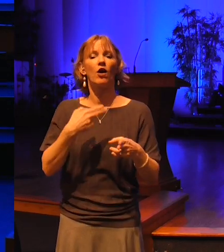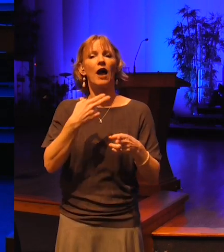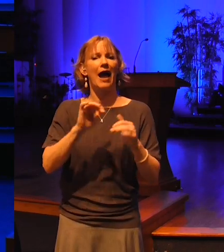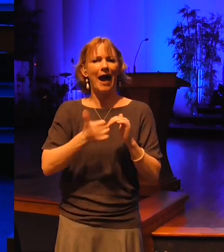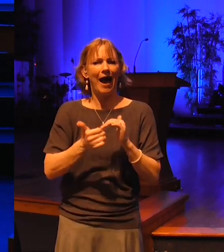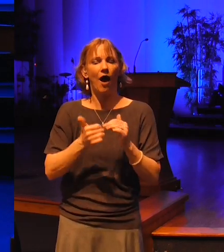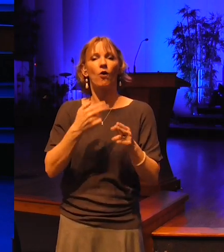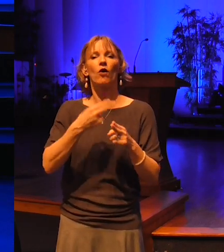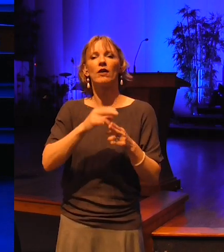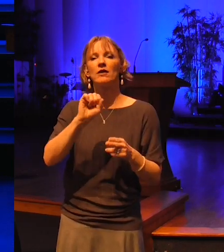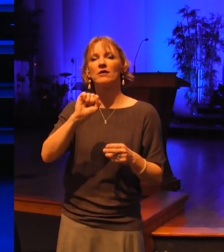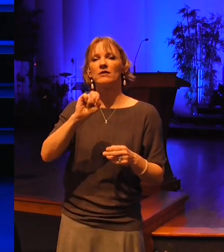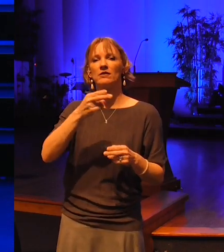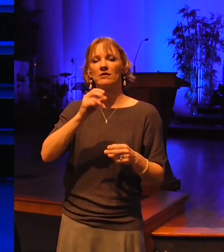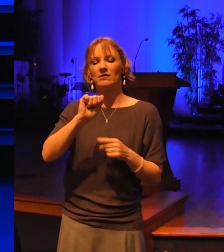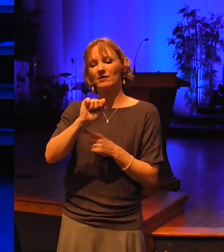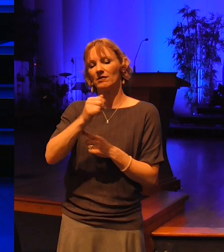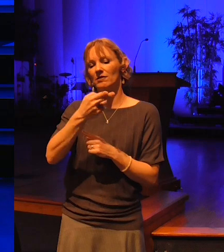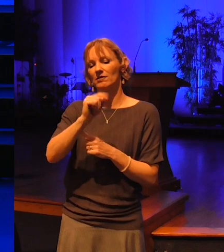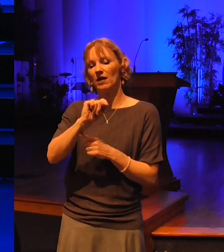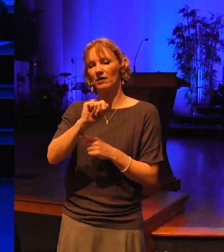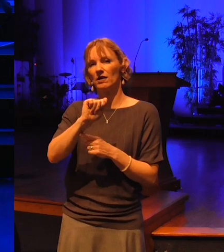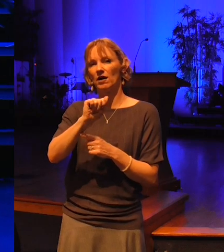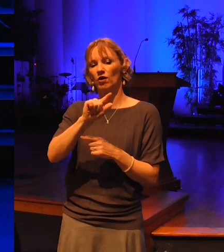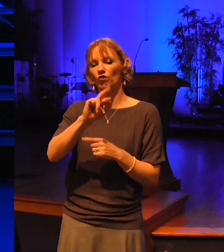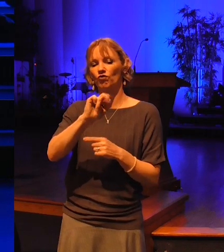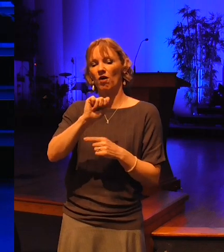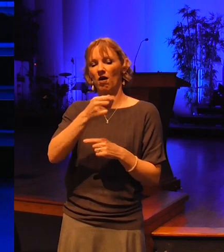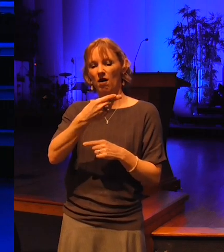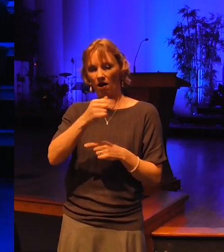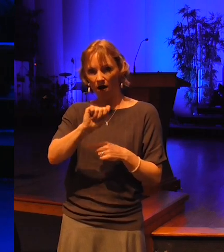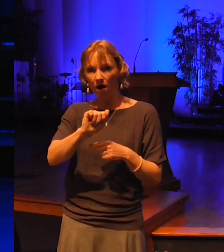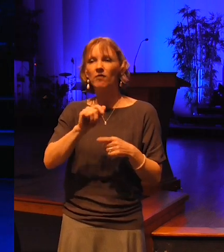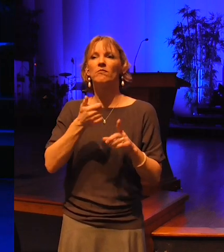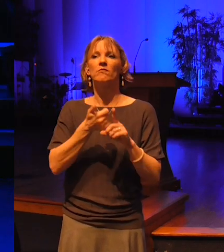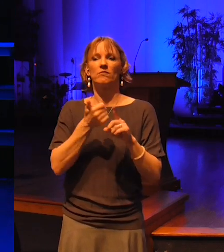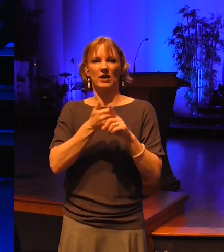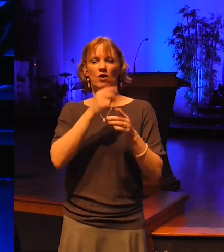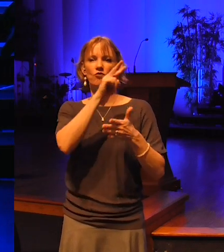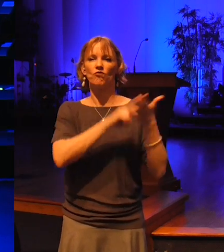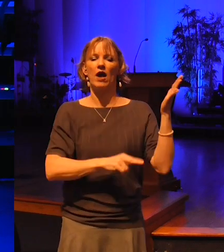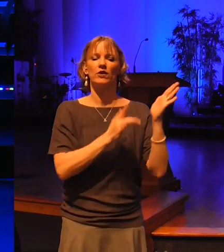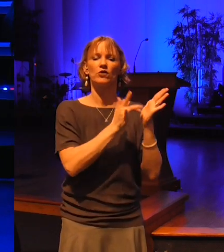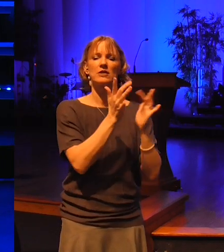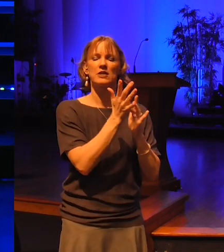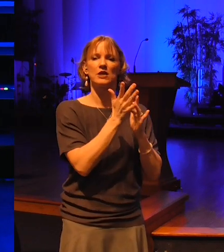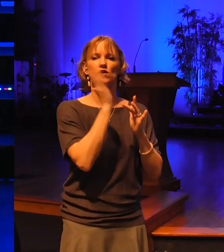he read Jesus's sermon on the mount and was so inspired that he coined this term satcha that he